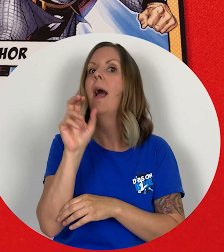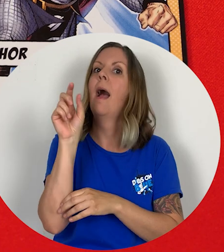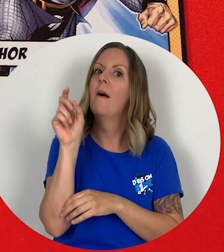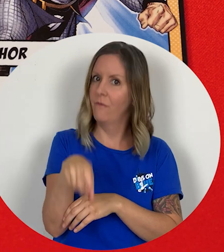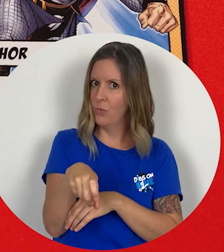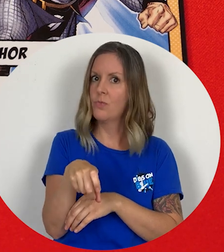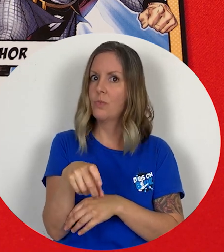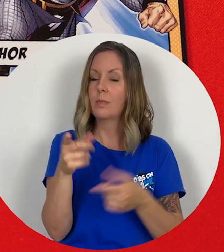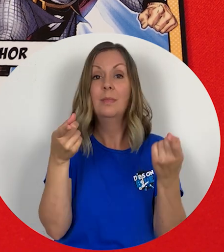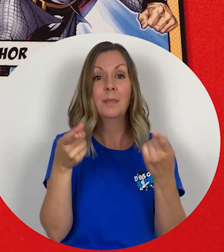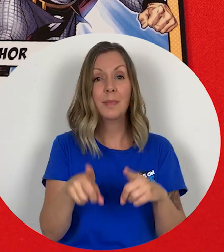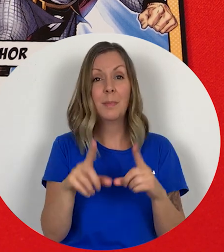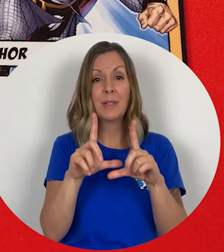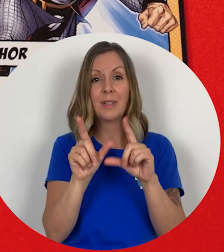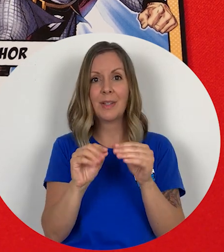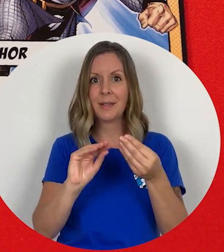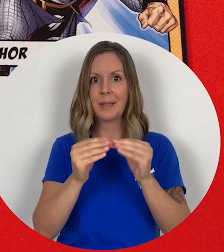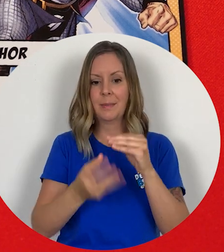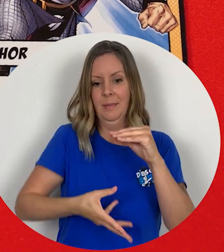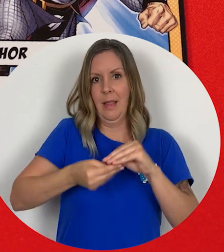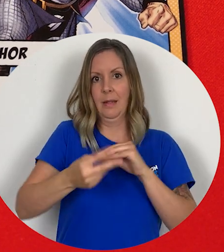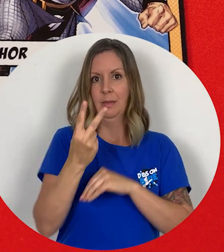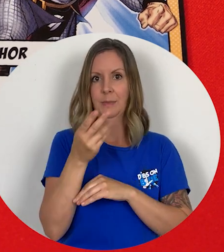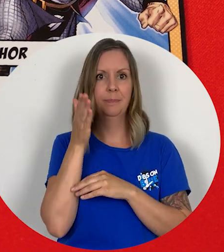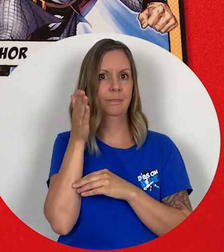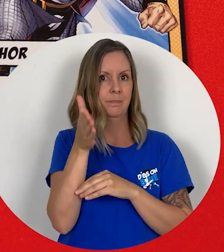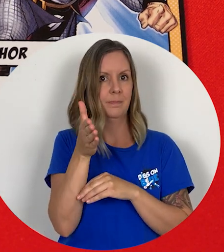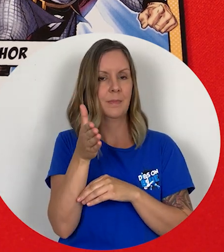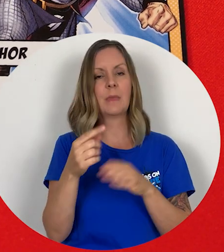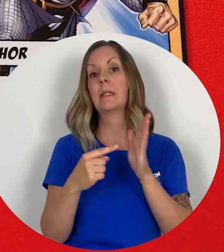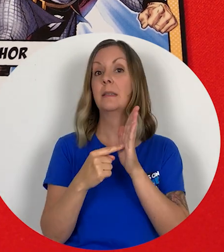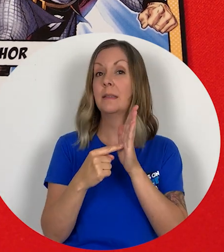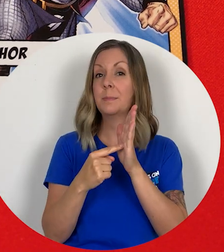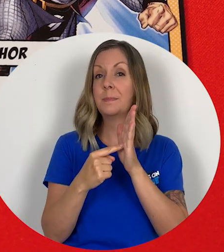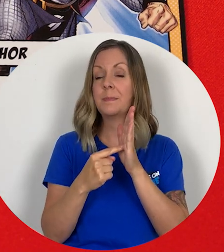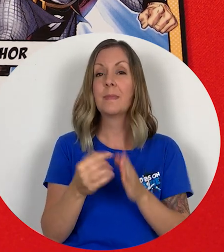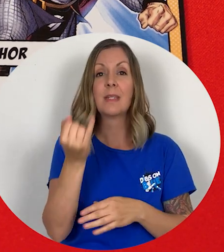to add +2 to their card’s value in that fight. Let’s say, for example, these two